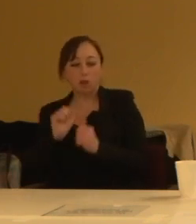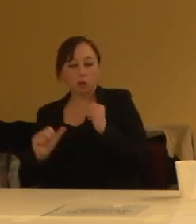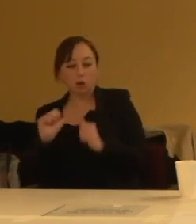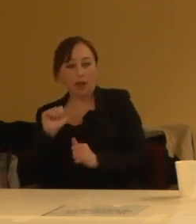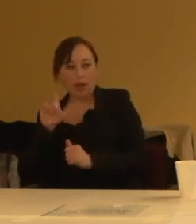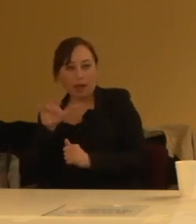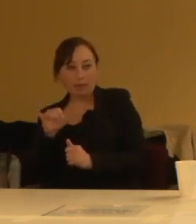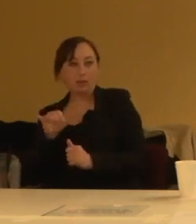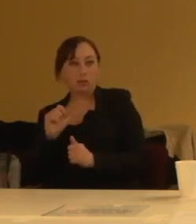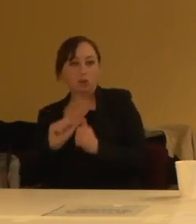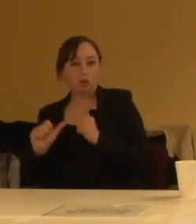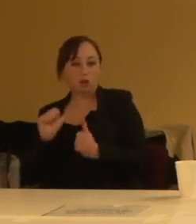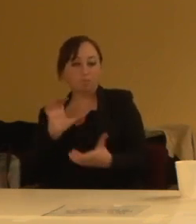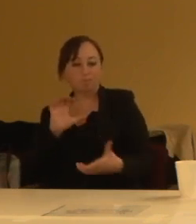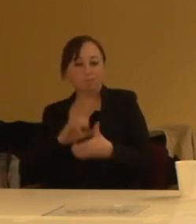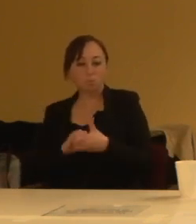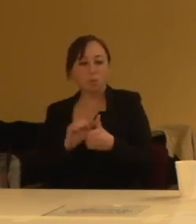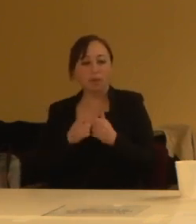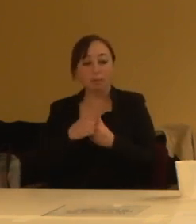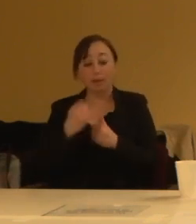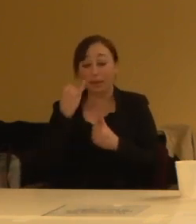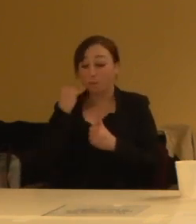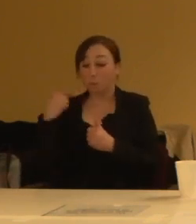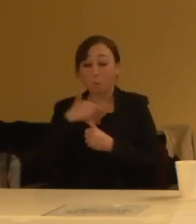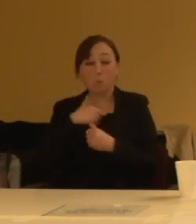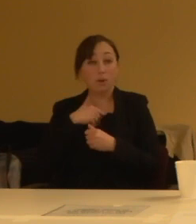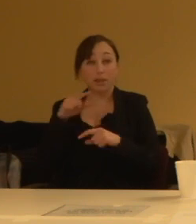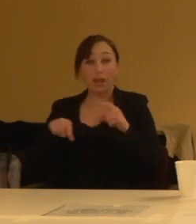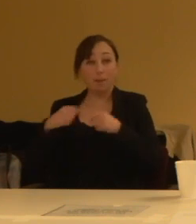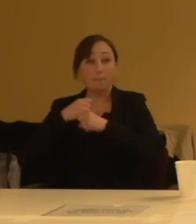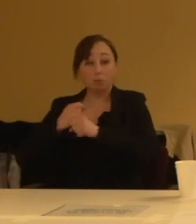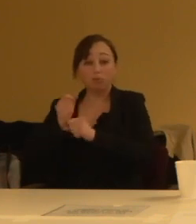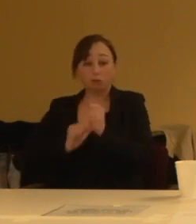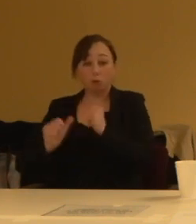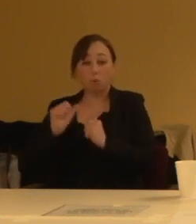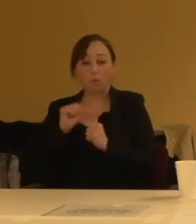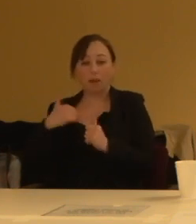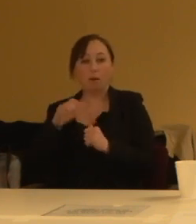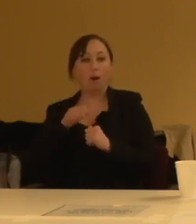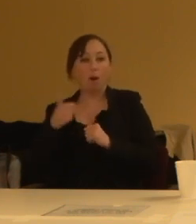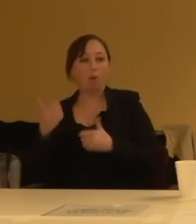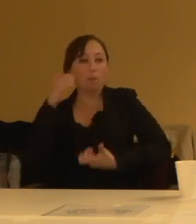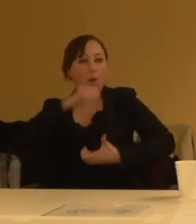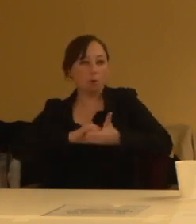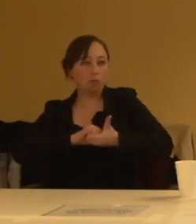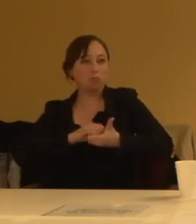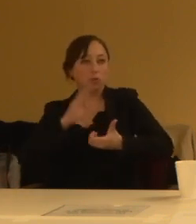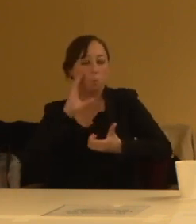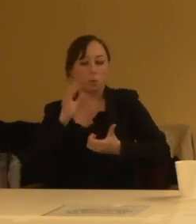So even if we can't produce a show for whatever reason, there's a lot of other avenues that we can help shepherd new work towards.